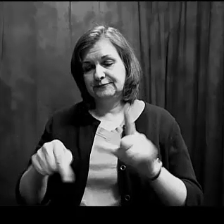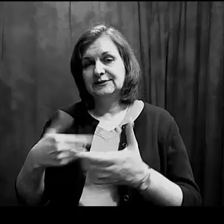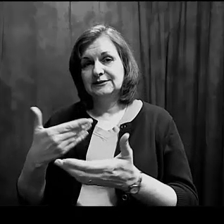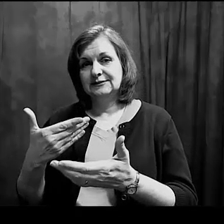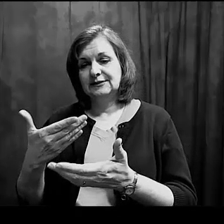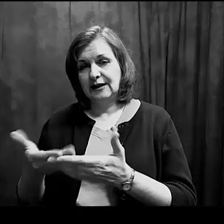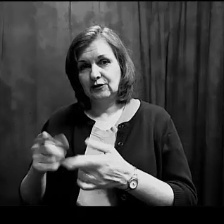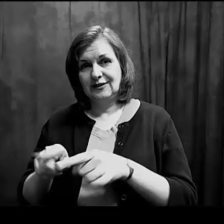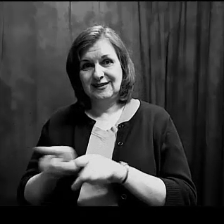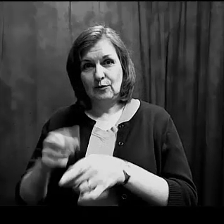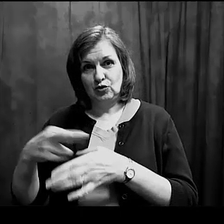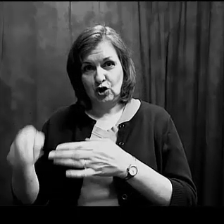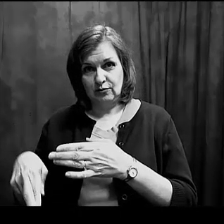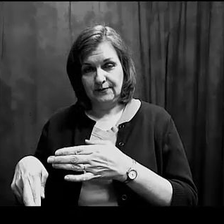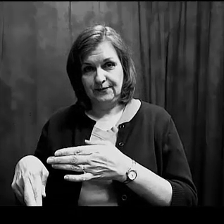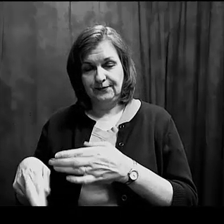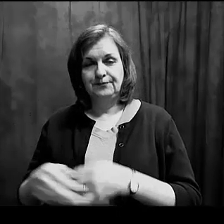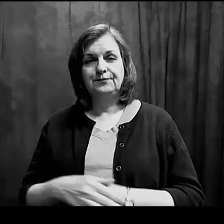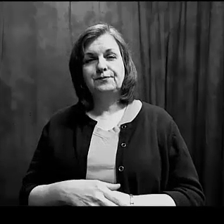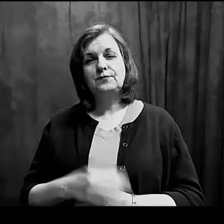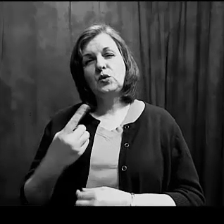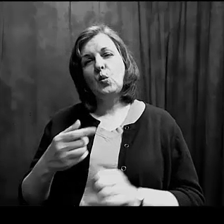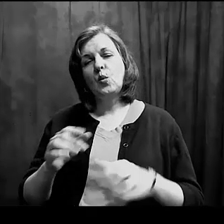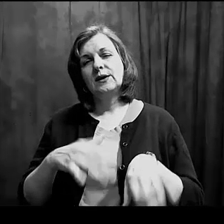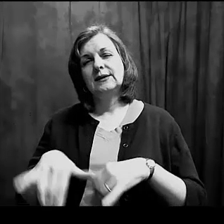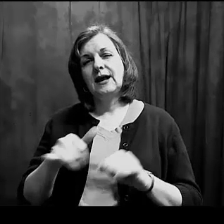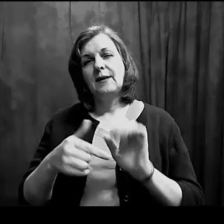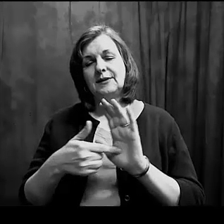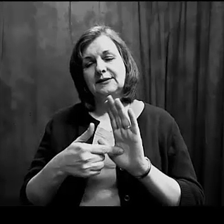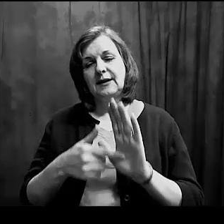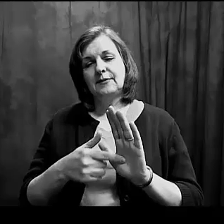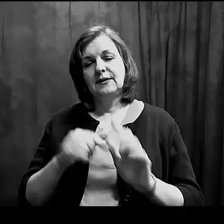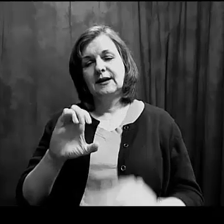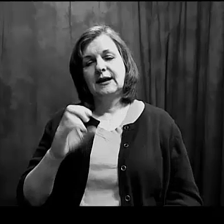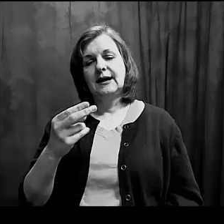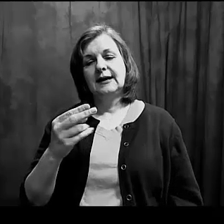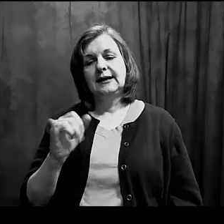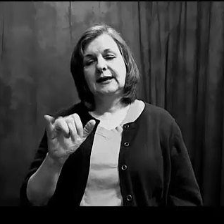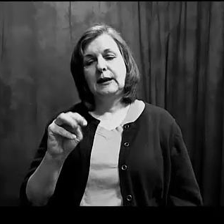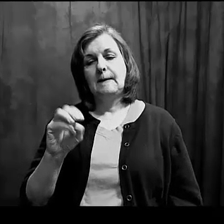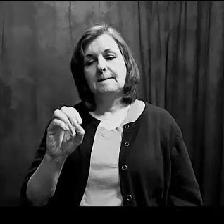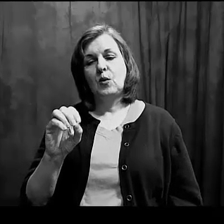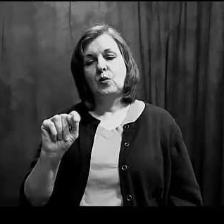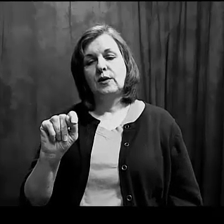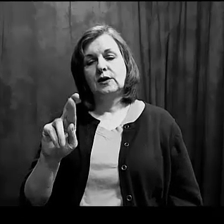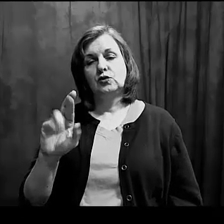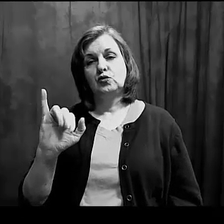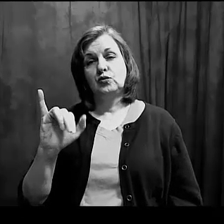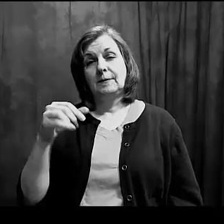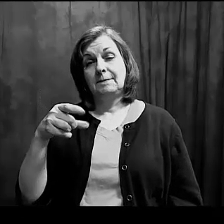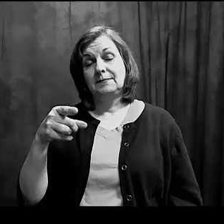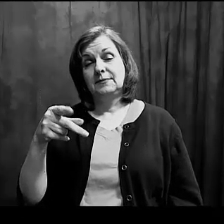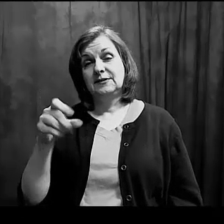chymotrypsin is a common example of an enzyme is going to actually help break down